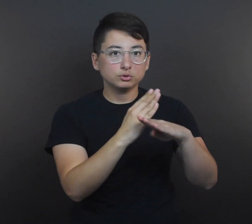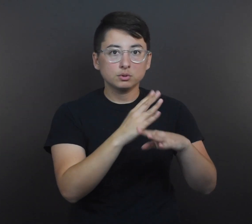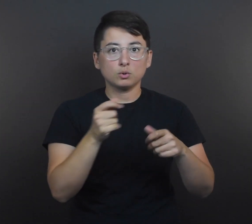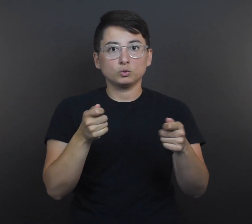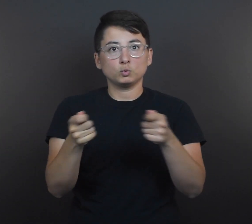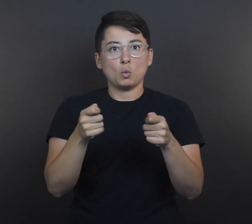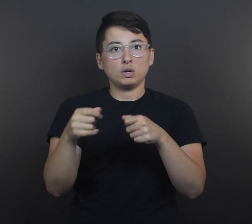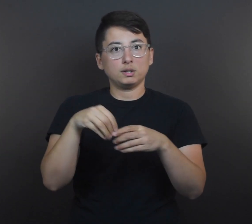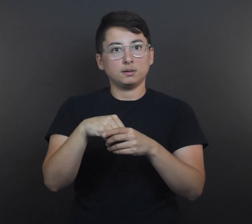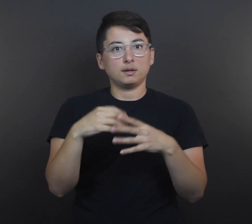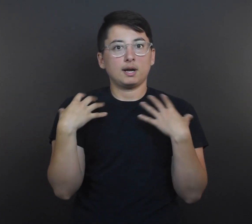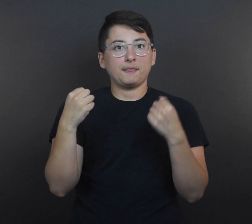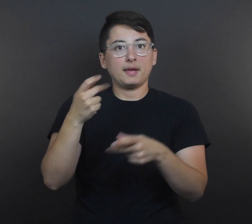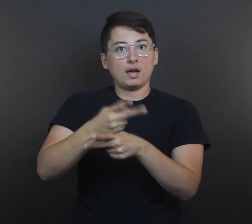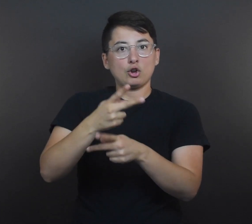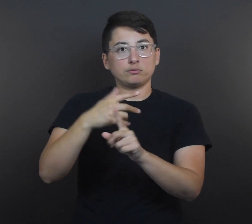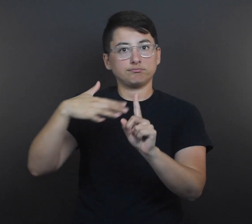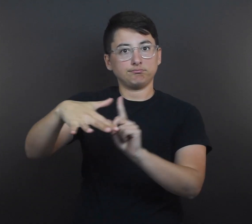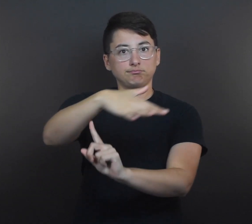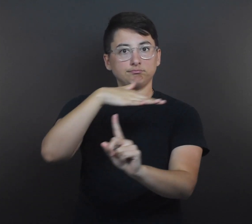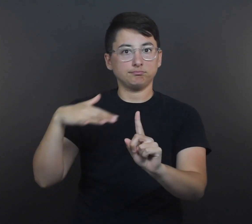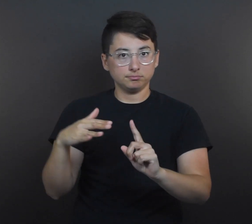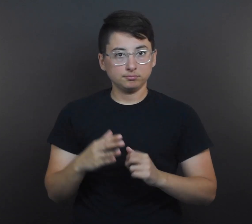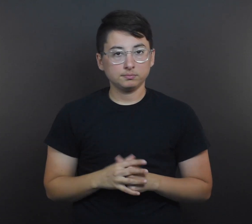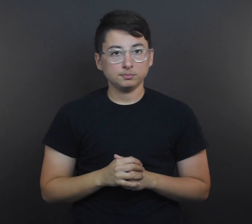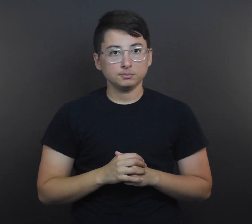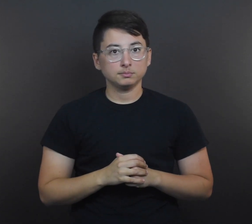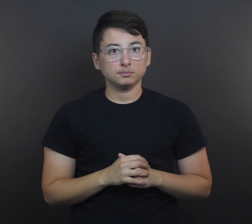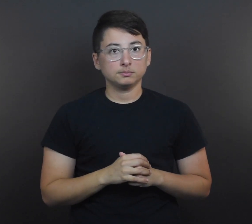familiar with infection prevention and control in healthcare settings.